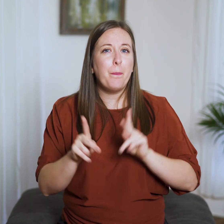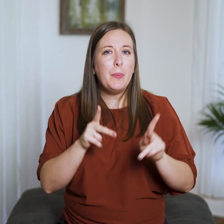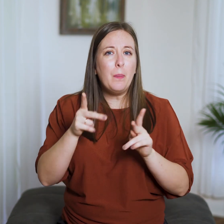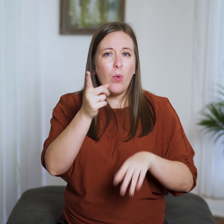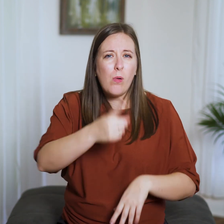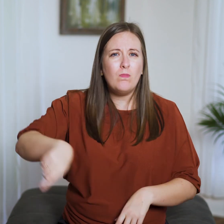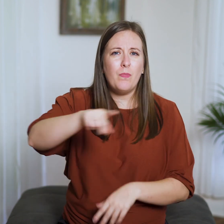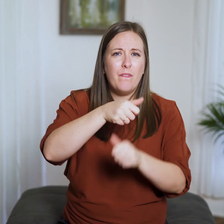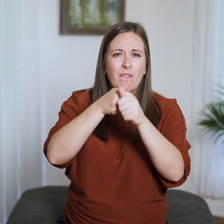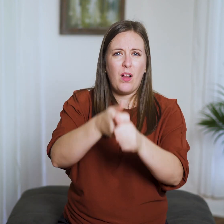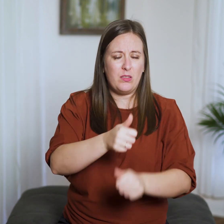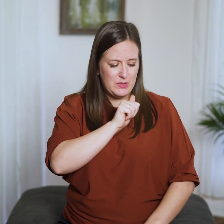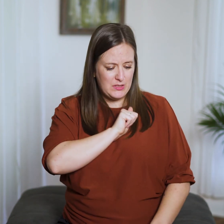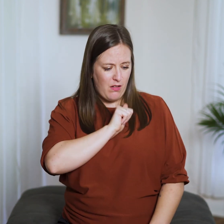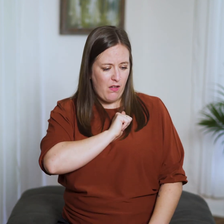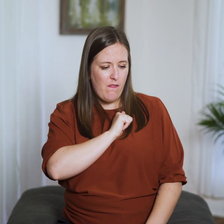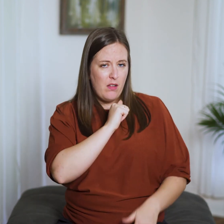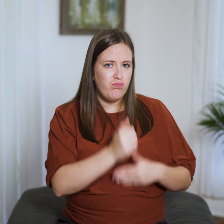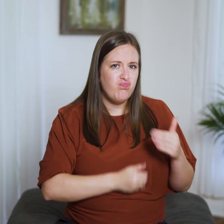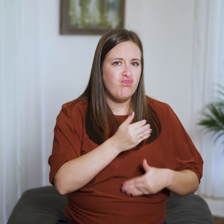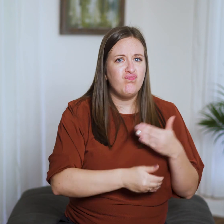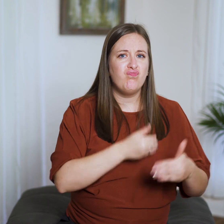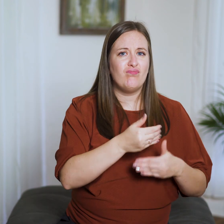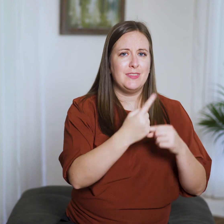When man follows his own way